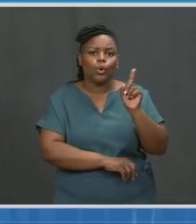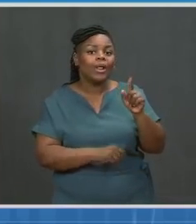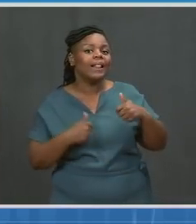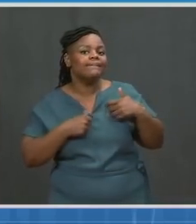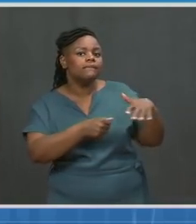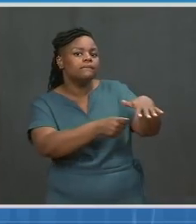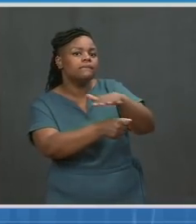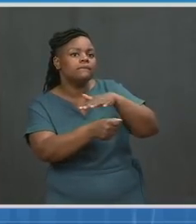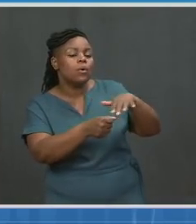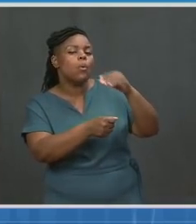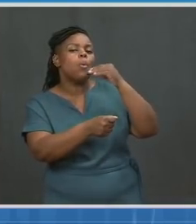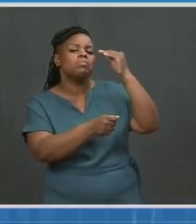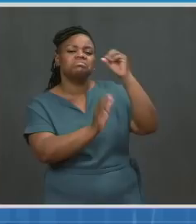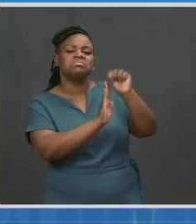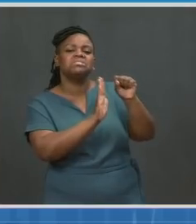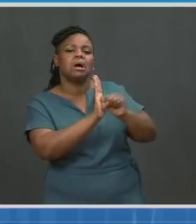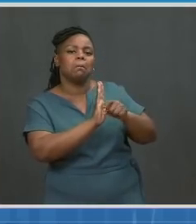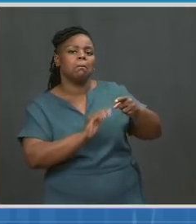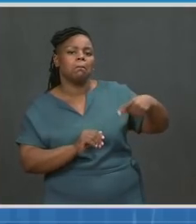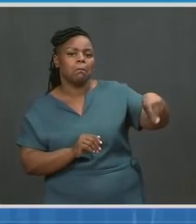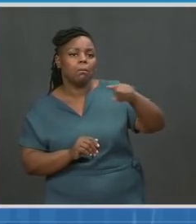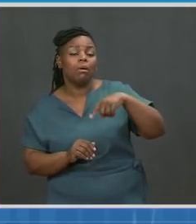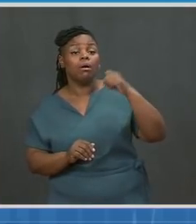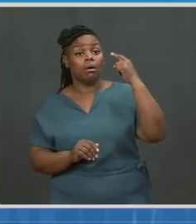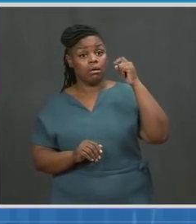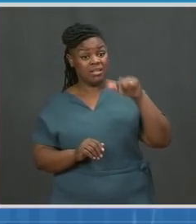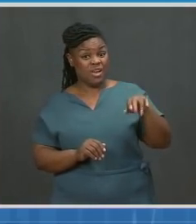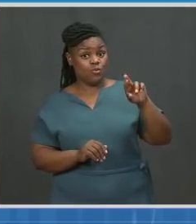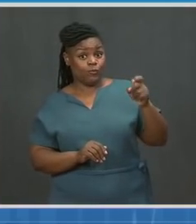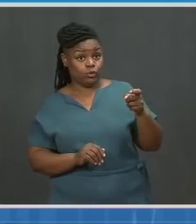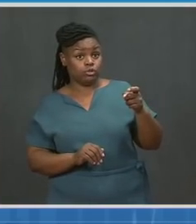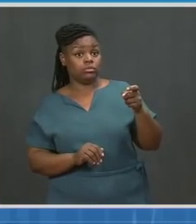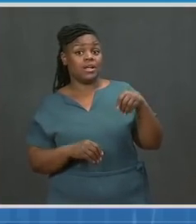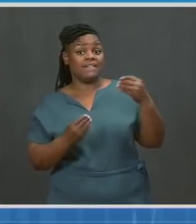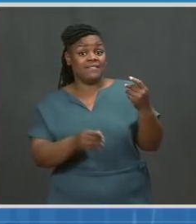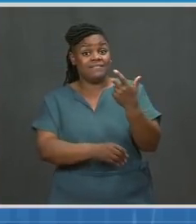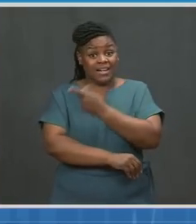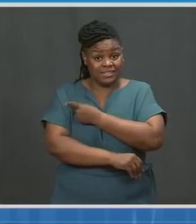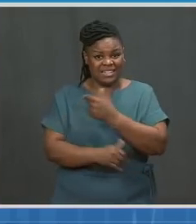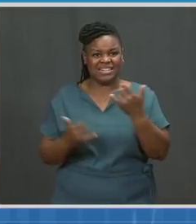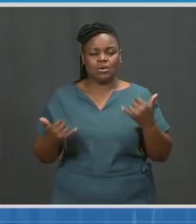Now, in fact, most pharmacies administering shots will now offer anyone a second dose